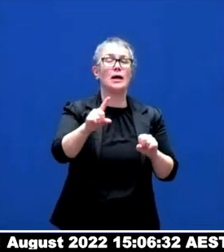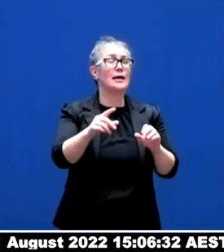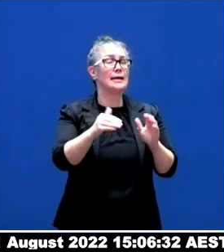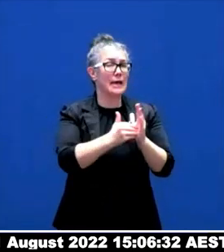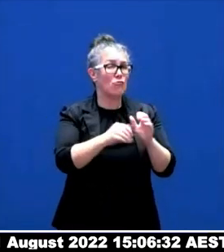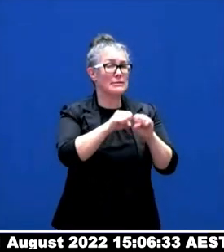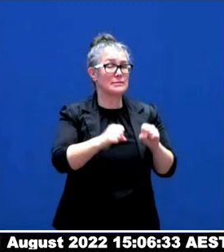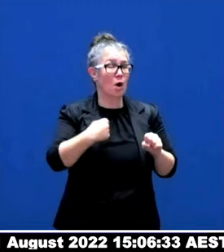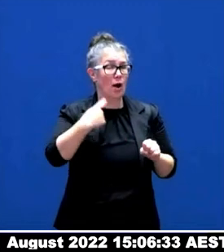I'm not 100 per cent sure.